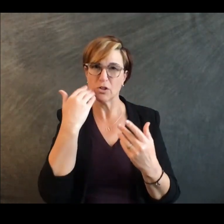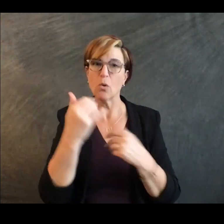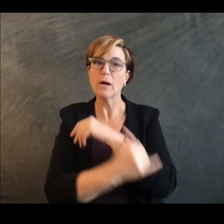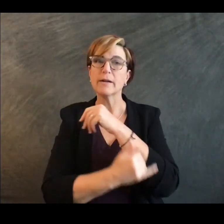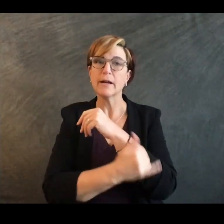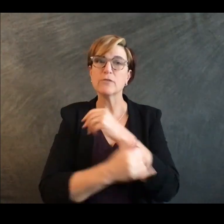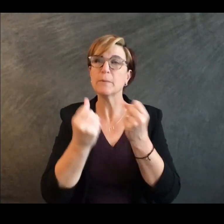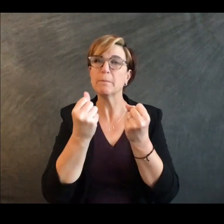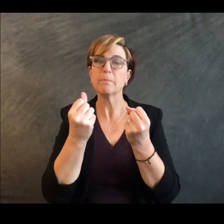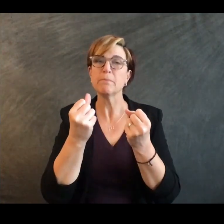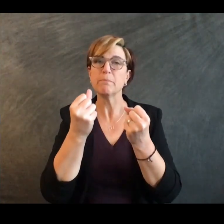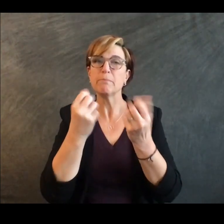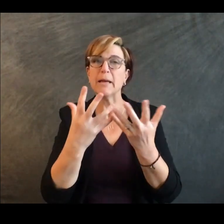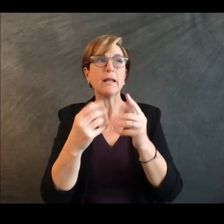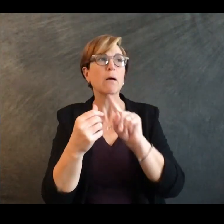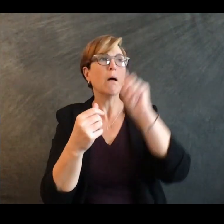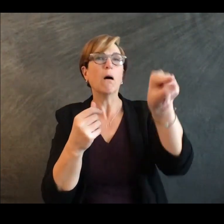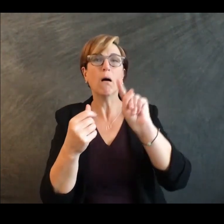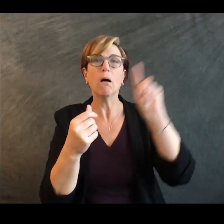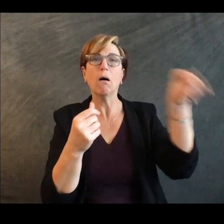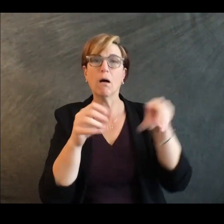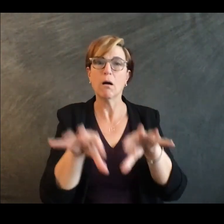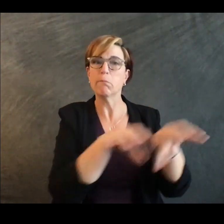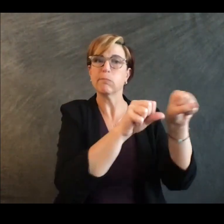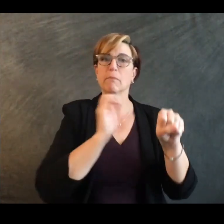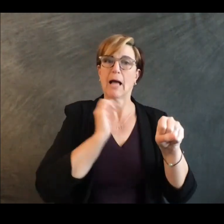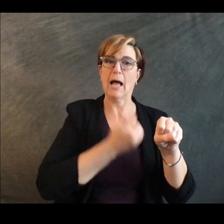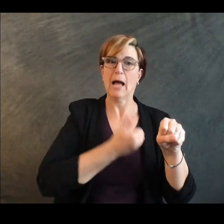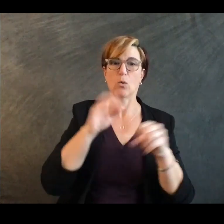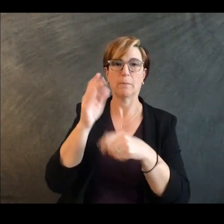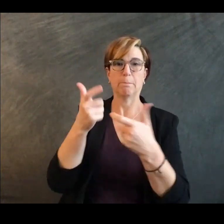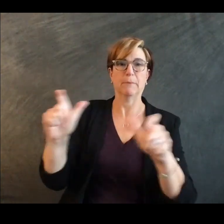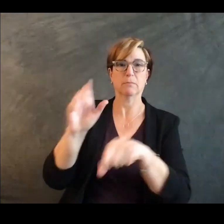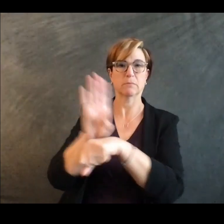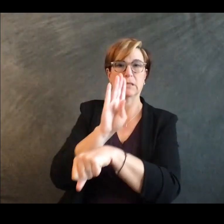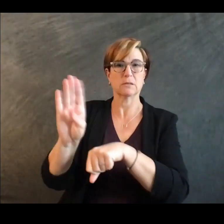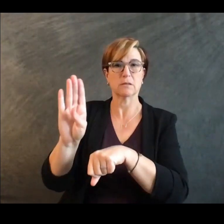it back I've been talking about that for a long time not only with medical but